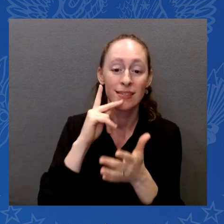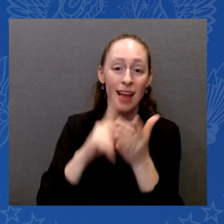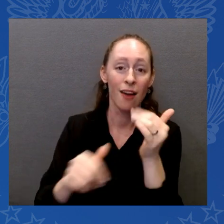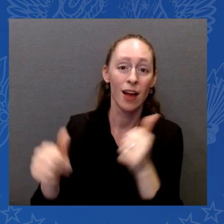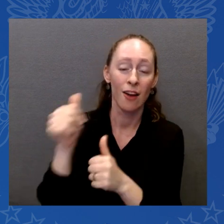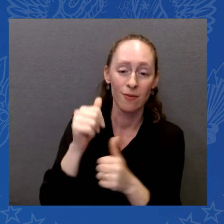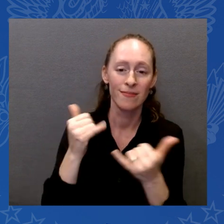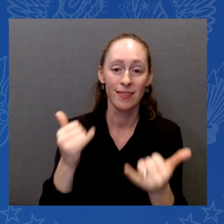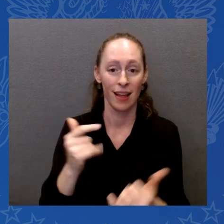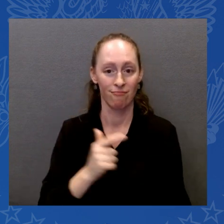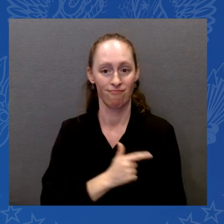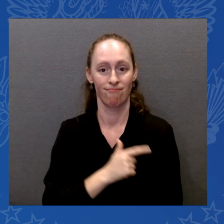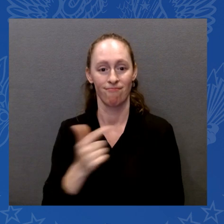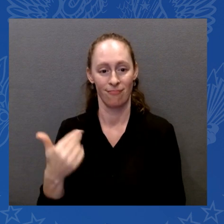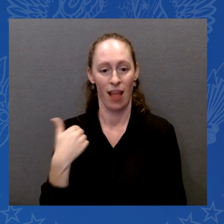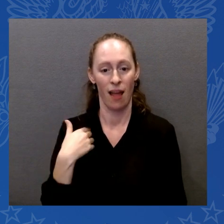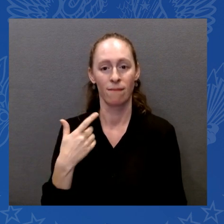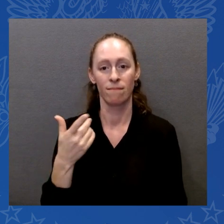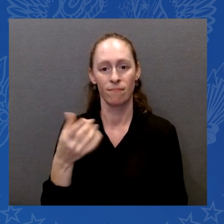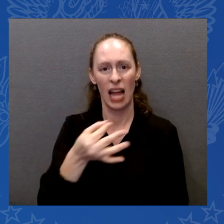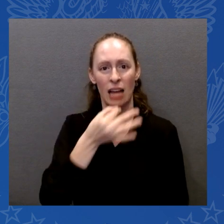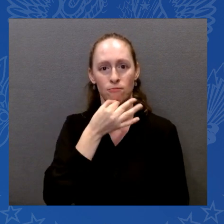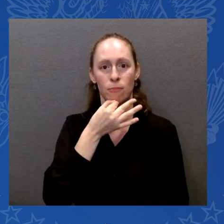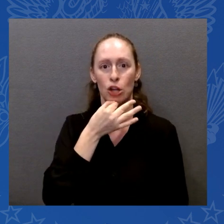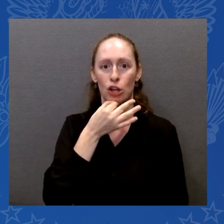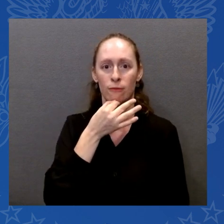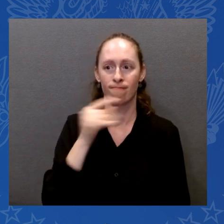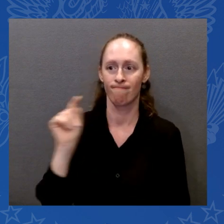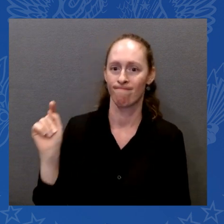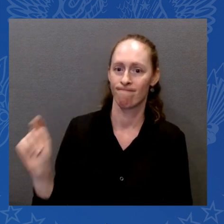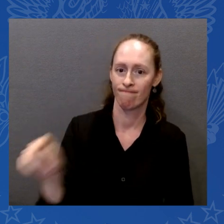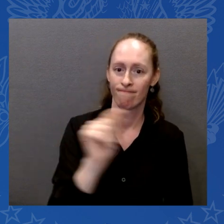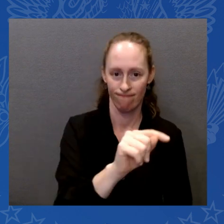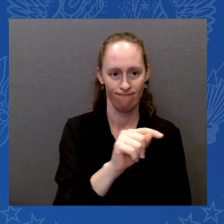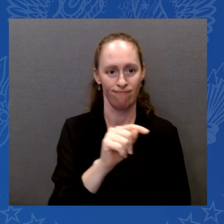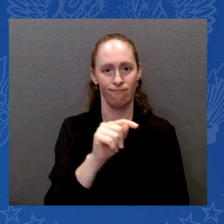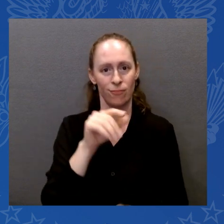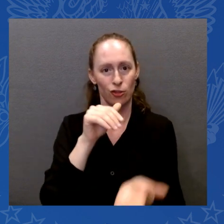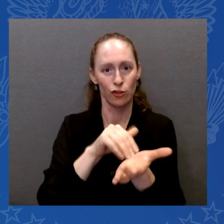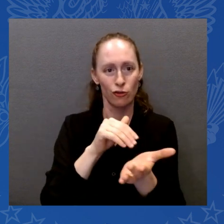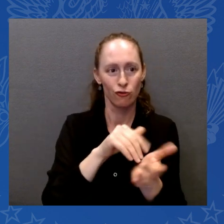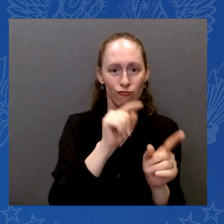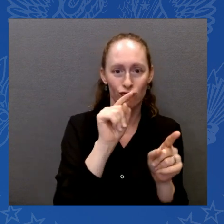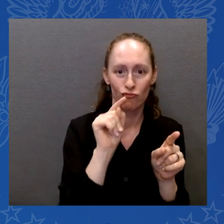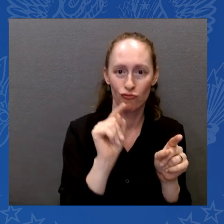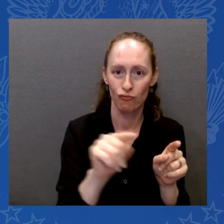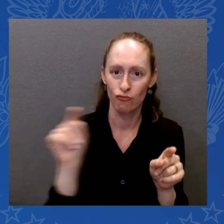the physicians who have come to talk about the impact that Dobbs is having and the laws passing across the country